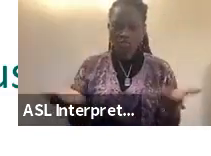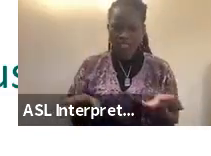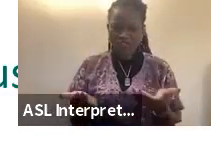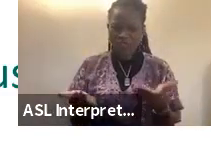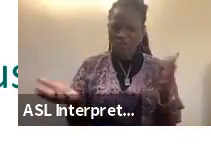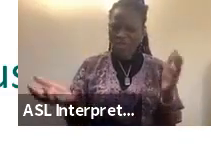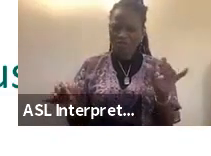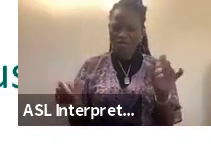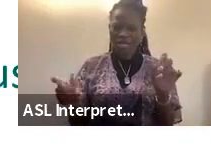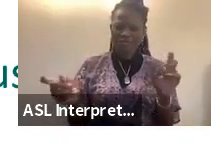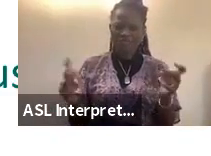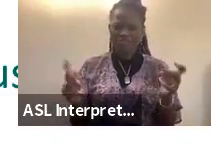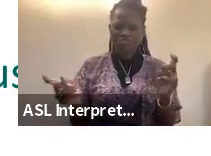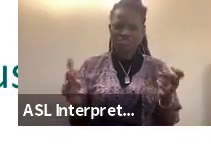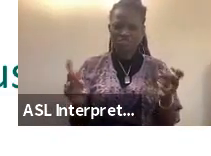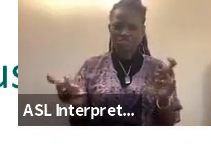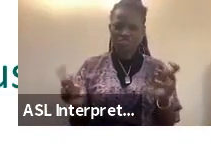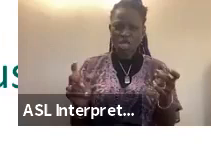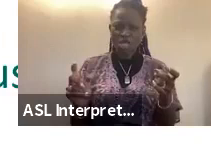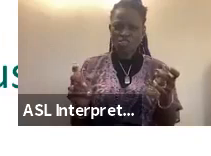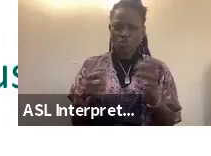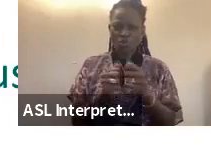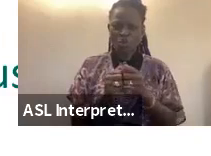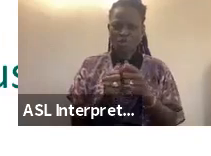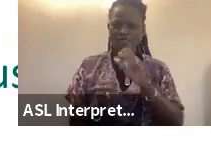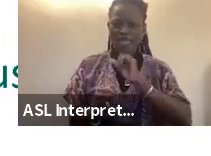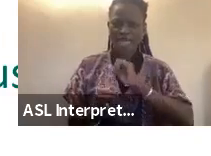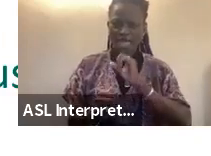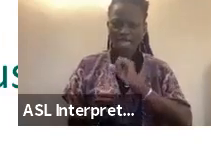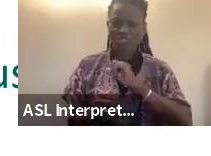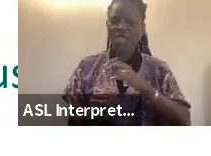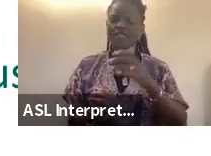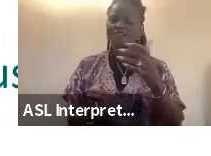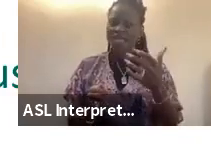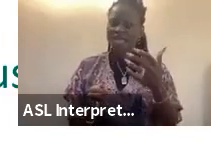we can see that local unvaccinated individuals are over 30 times